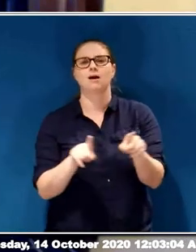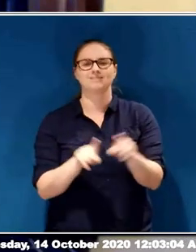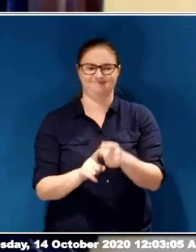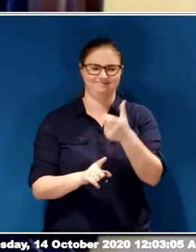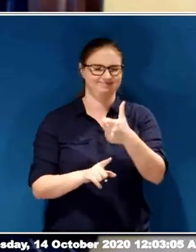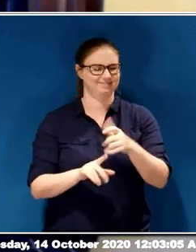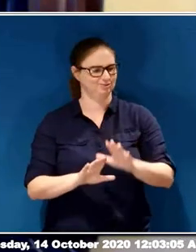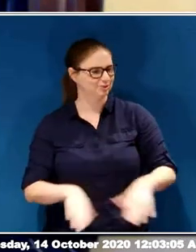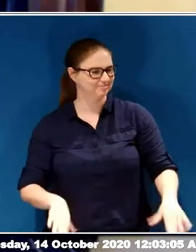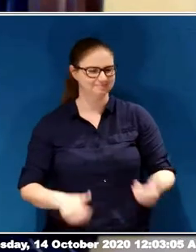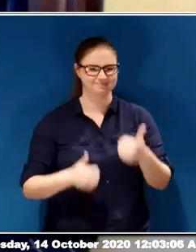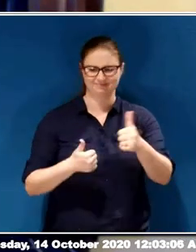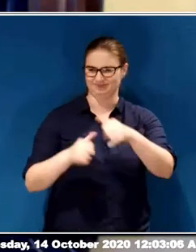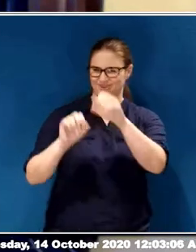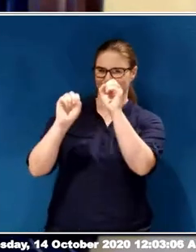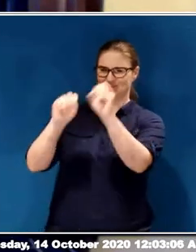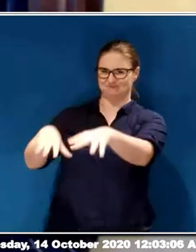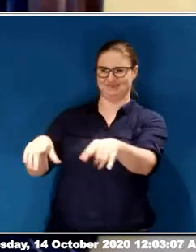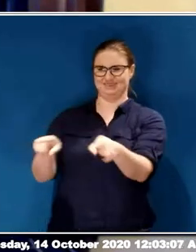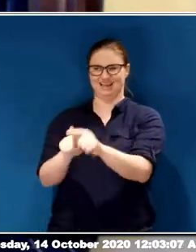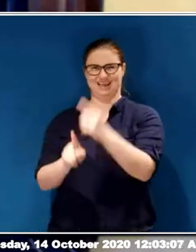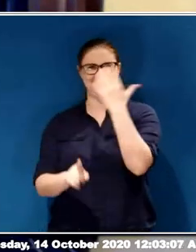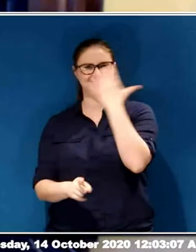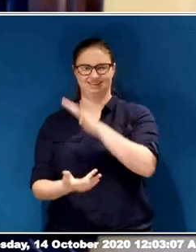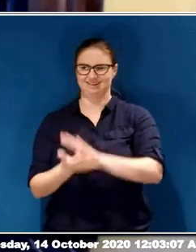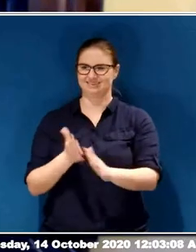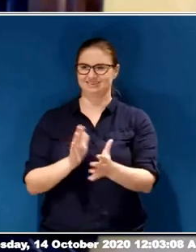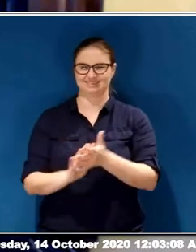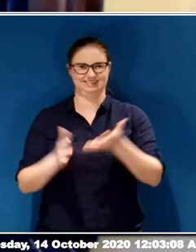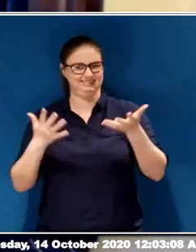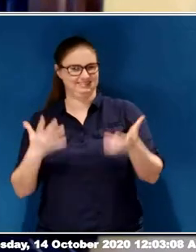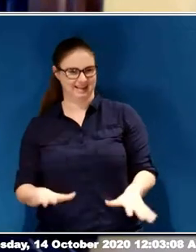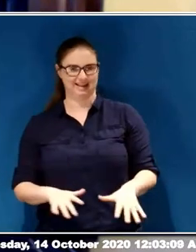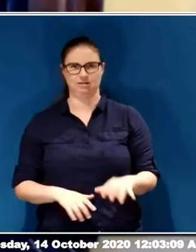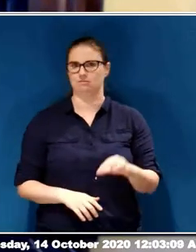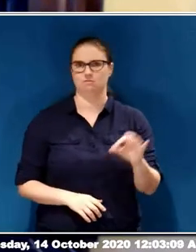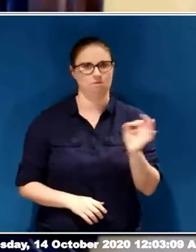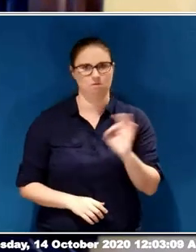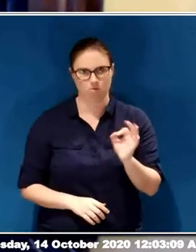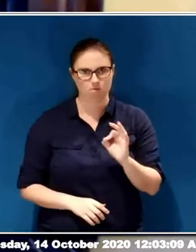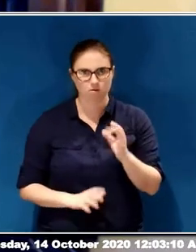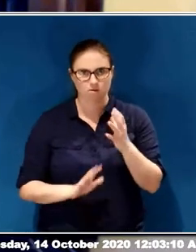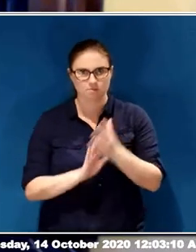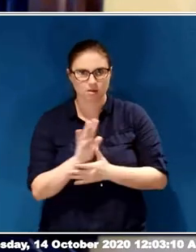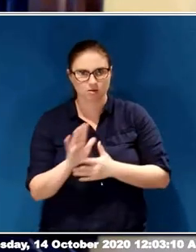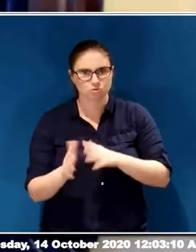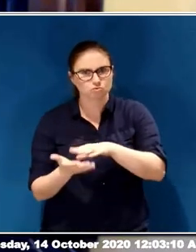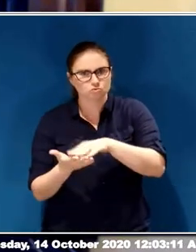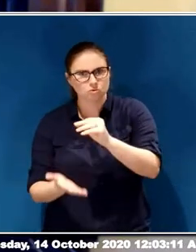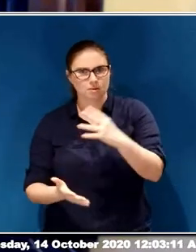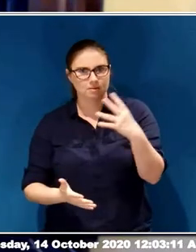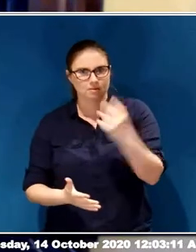It's really important that students are engaged in learning together in structured and evidence-based ways.